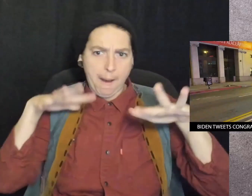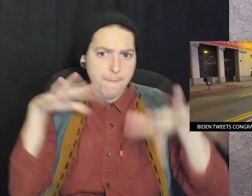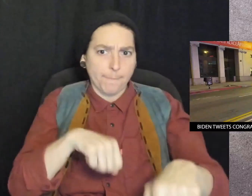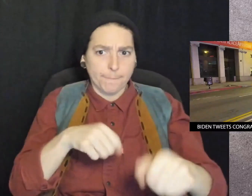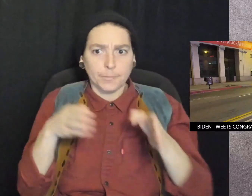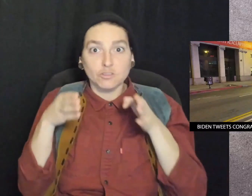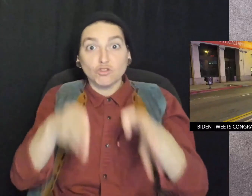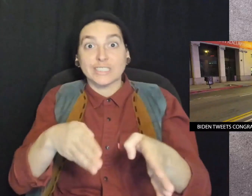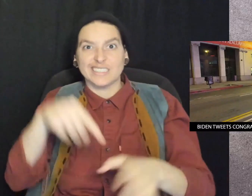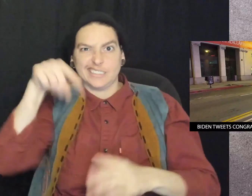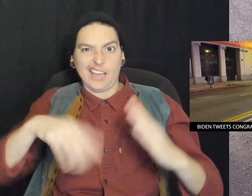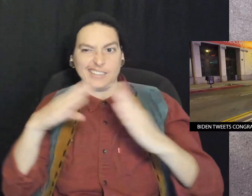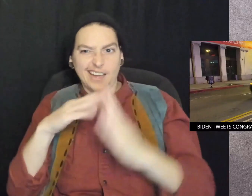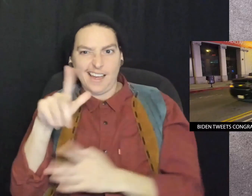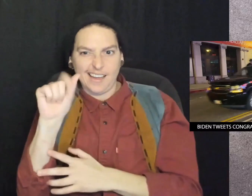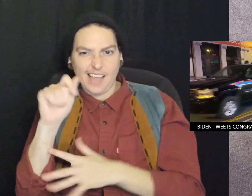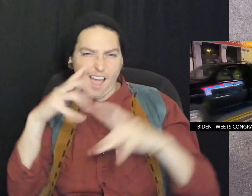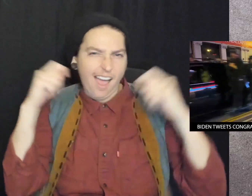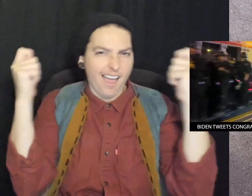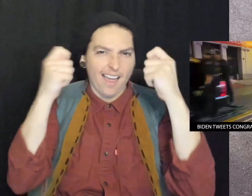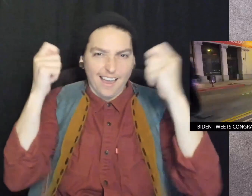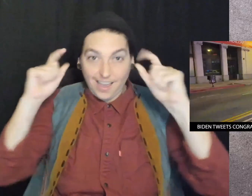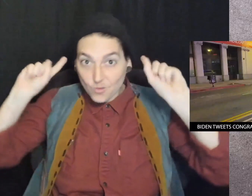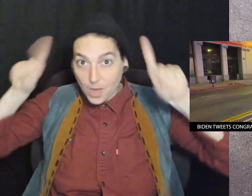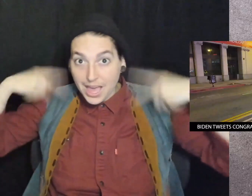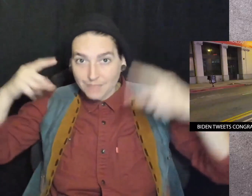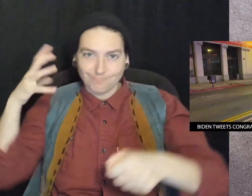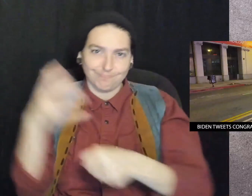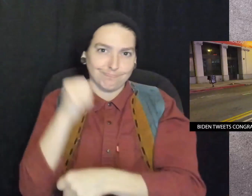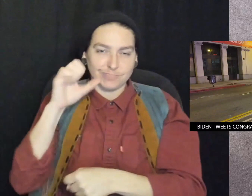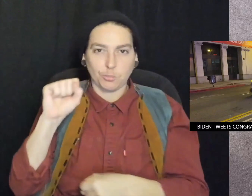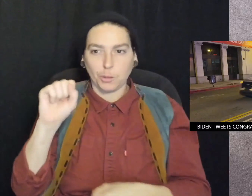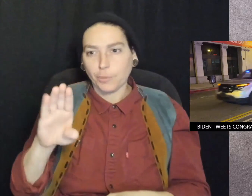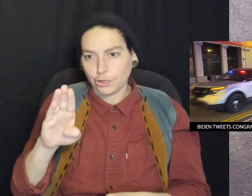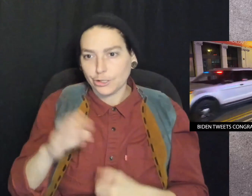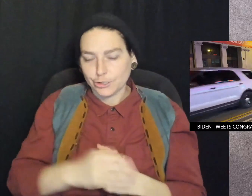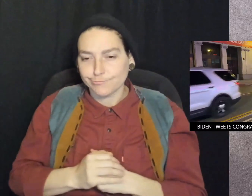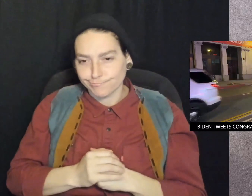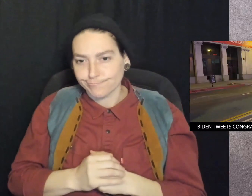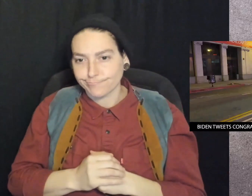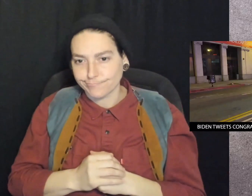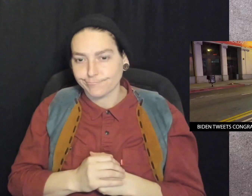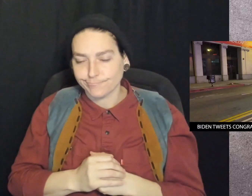when fans took to the streets in downtown Los Angeles to celebrate the Rams Super Bowl win